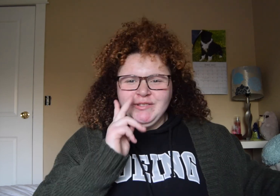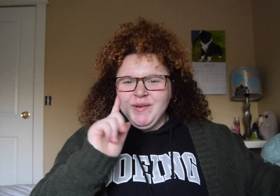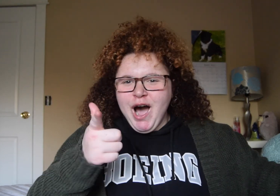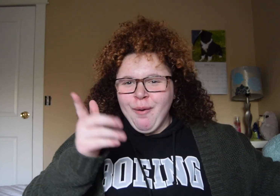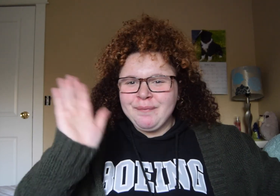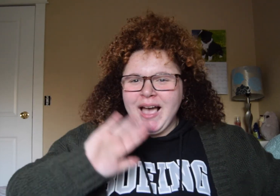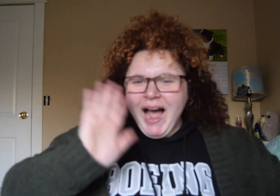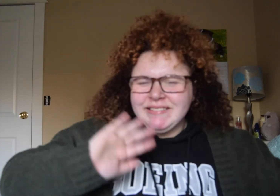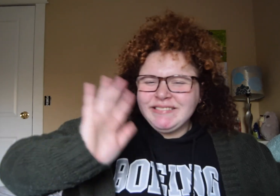See you later! Bye guys